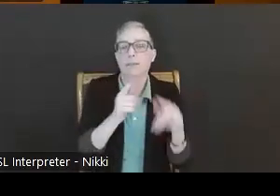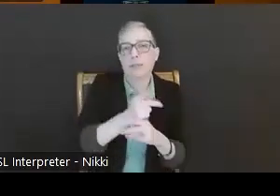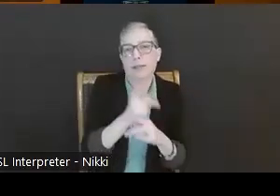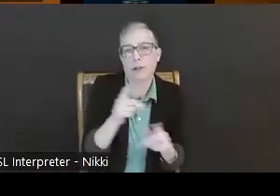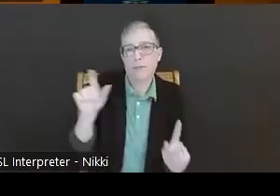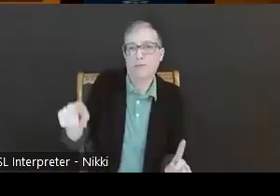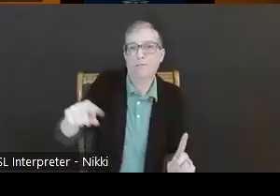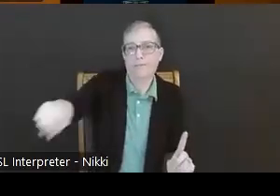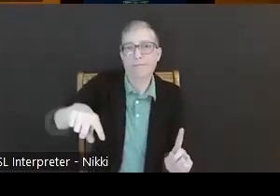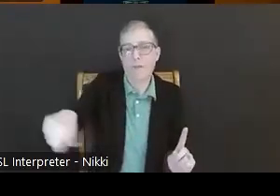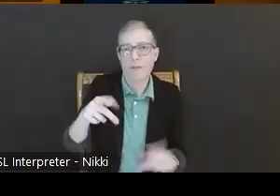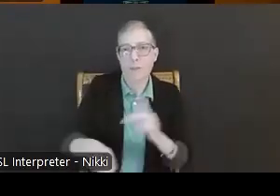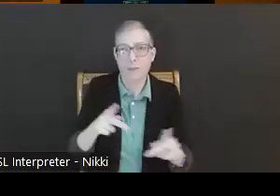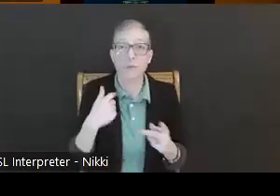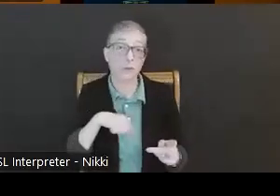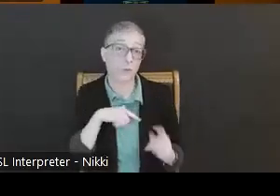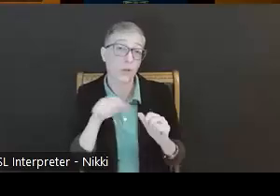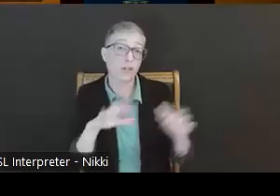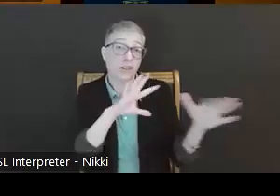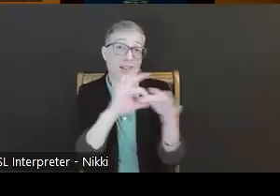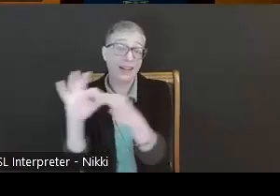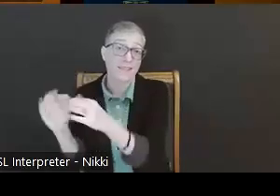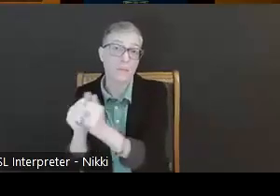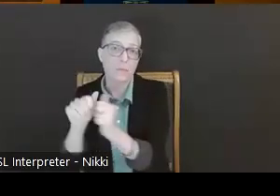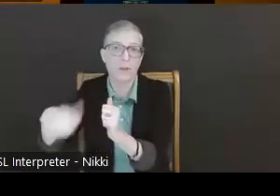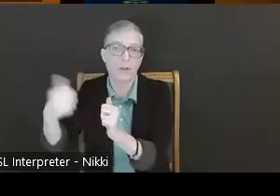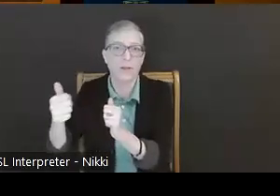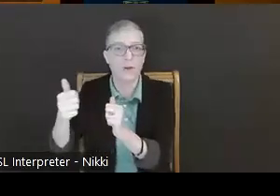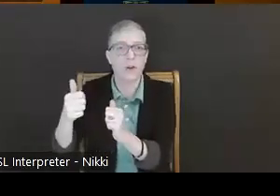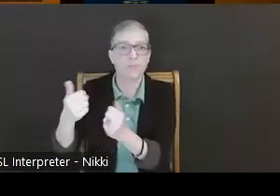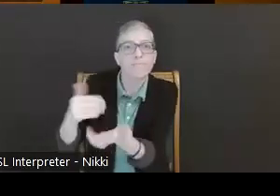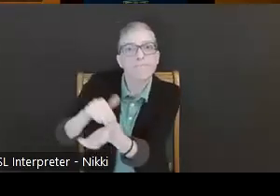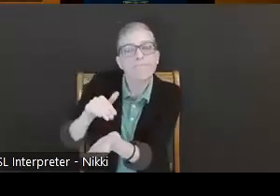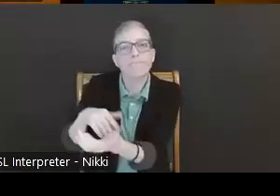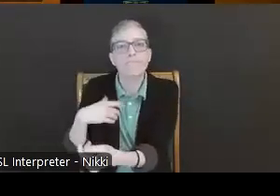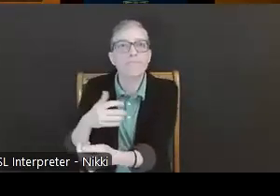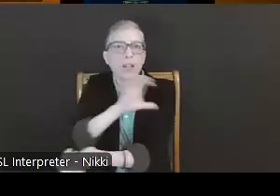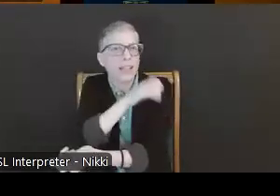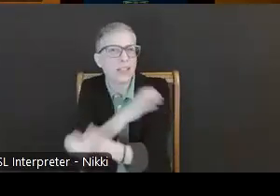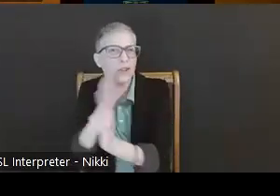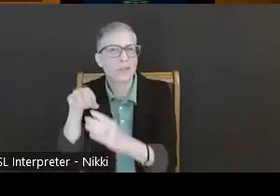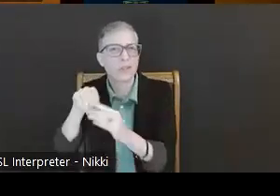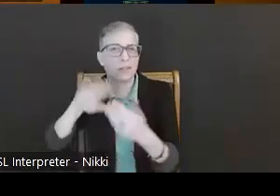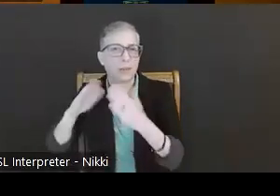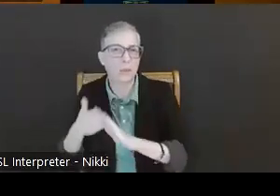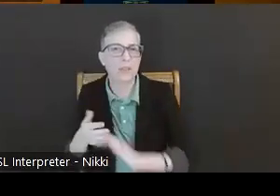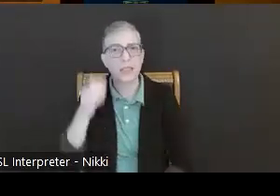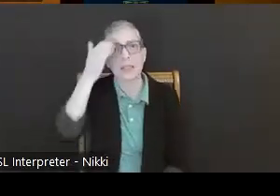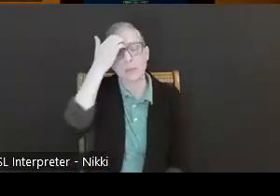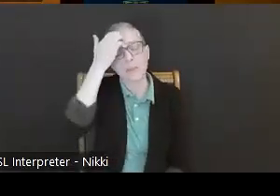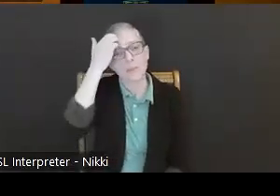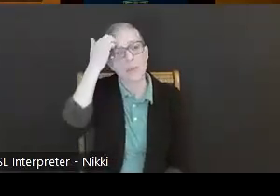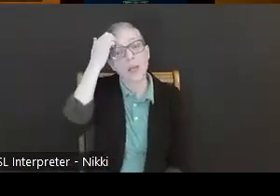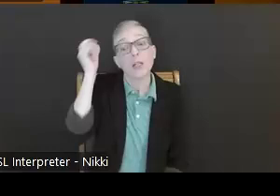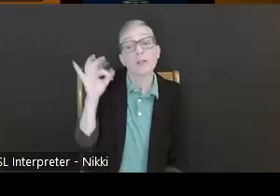community if we're thinking too about the psychological toll which is the main kind